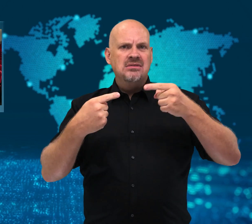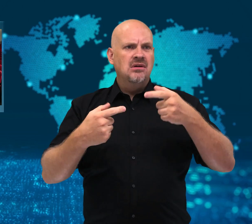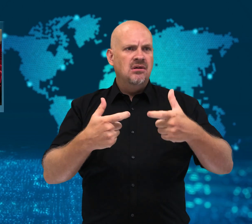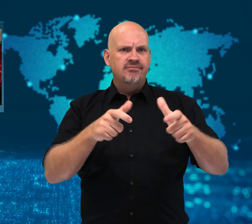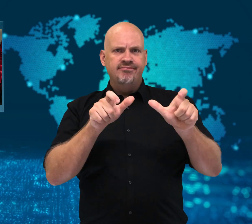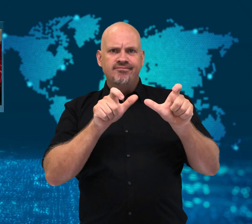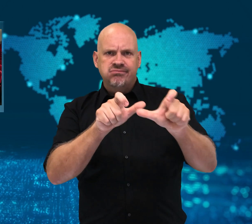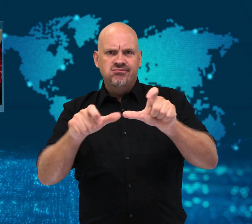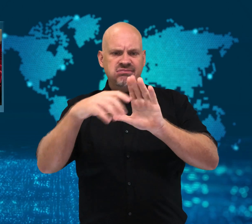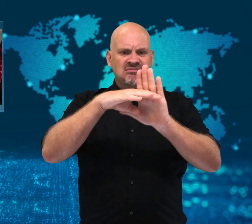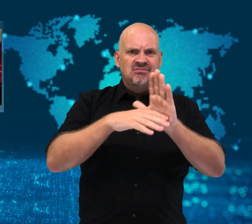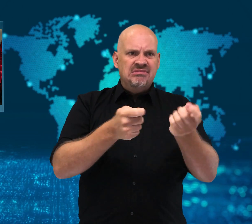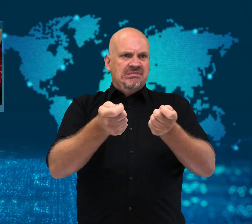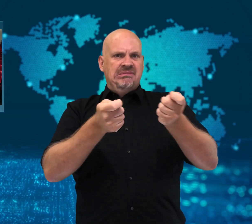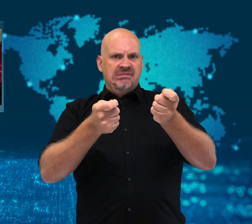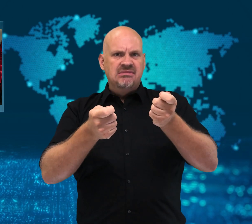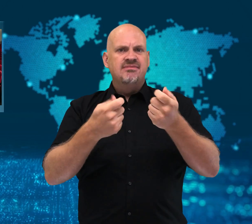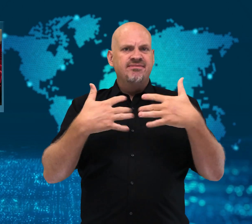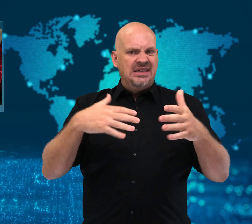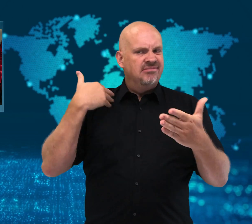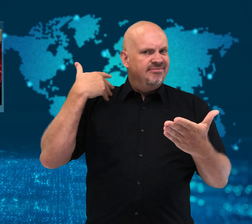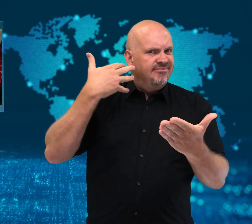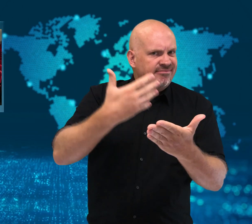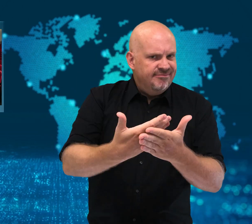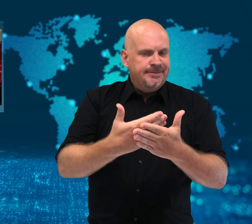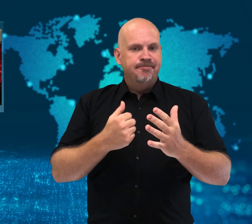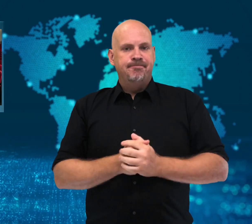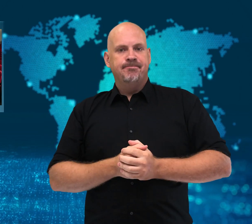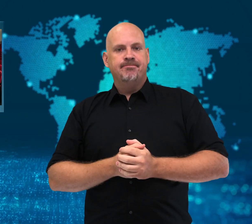and political boycotts.